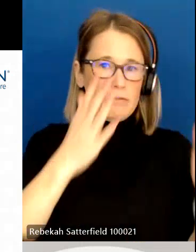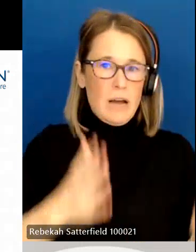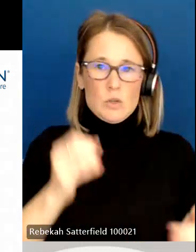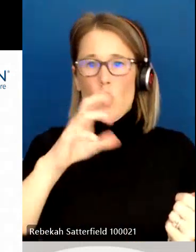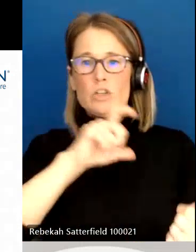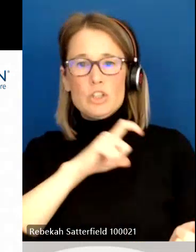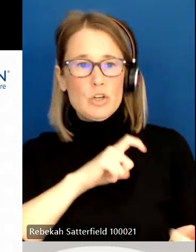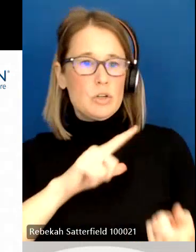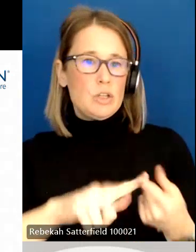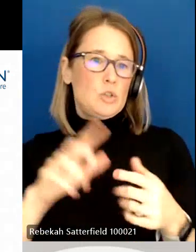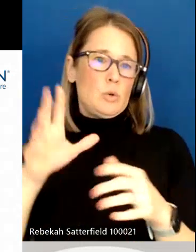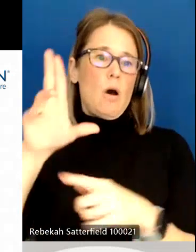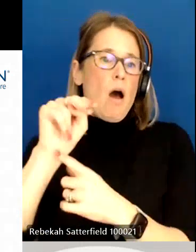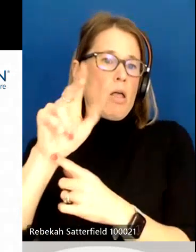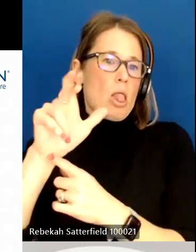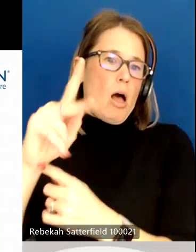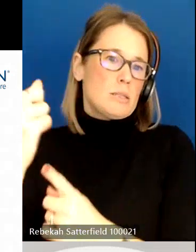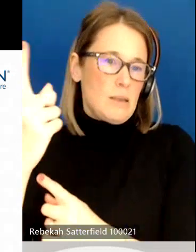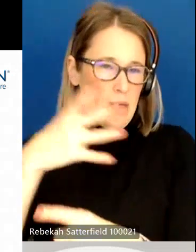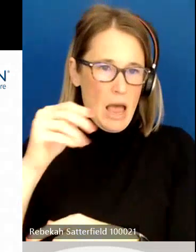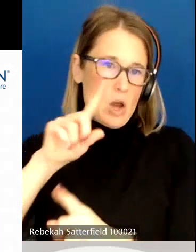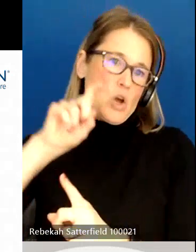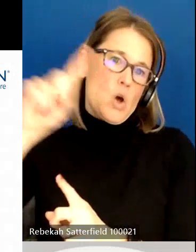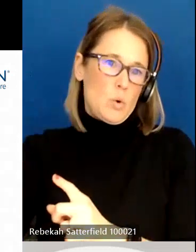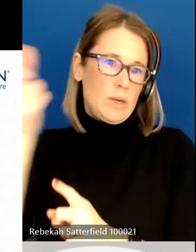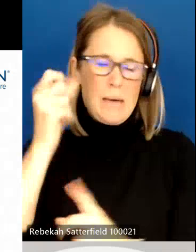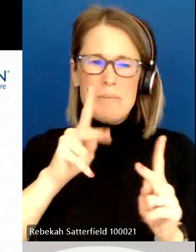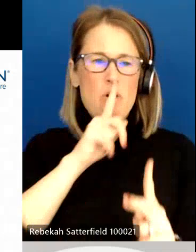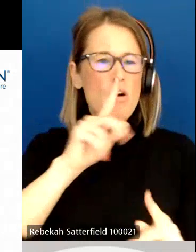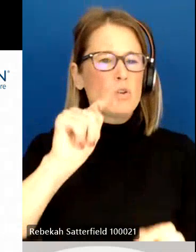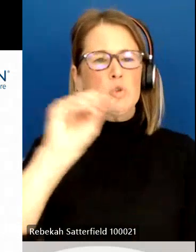unlock something go get them something they're too busy for that but if it's right where they